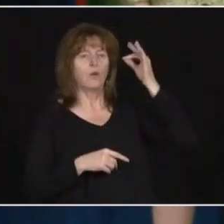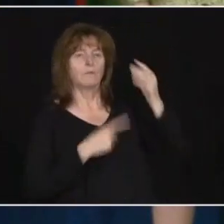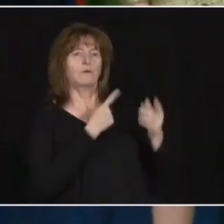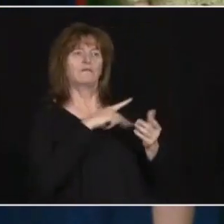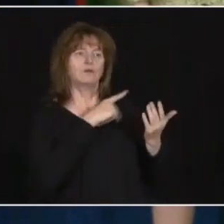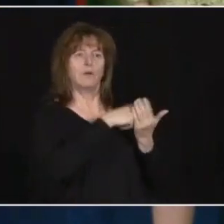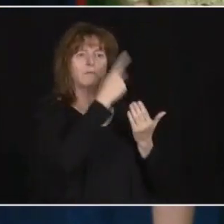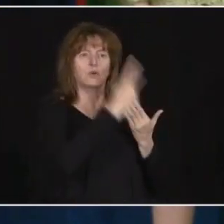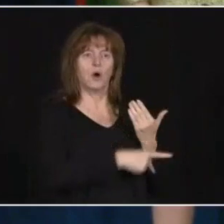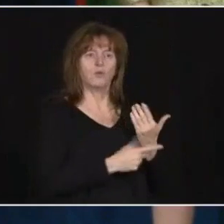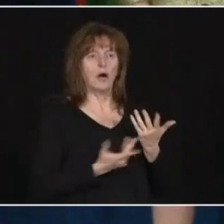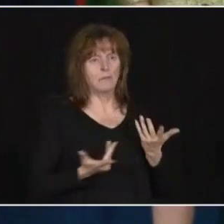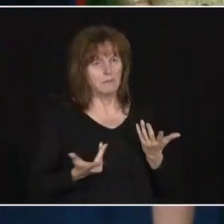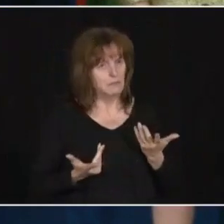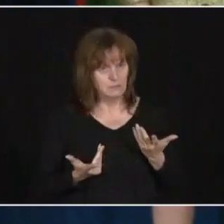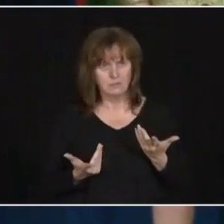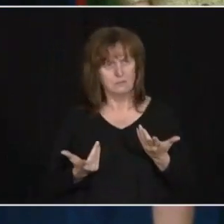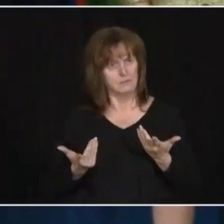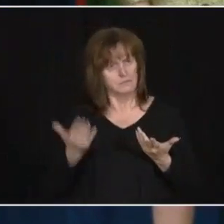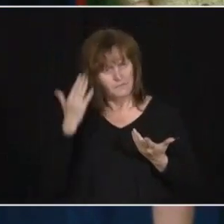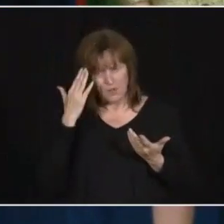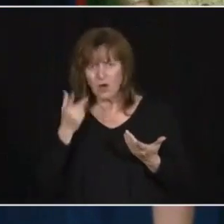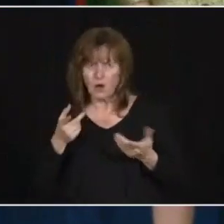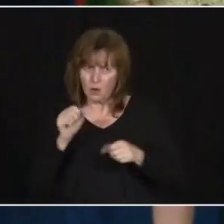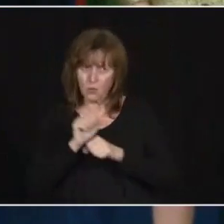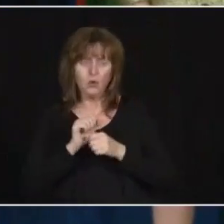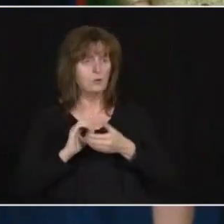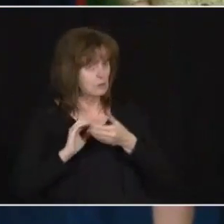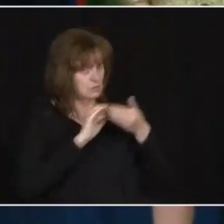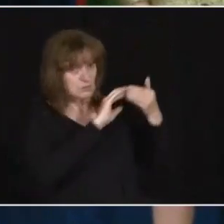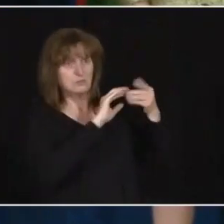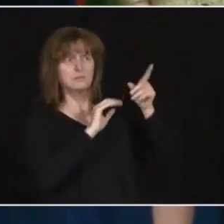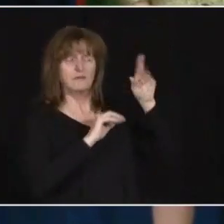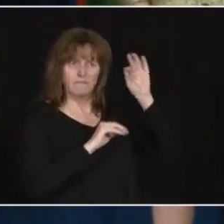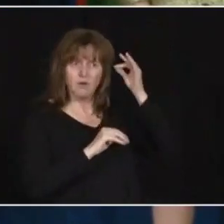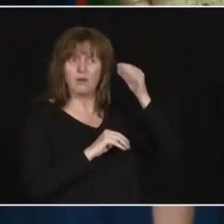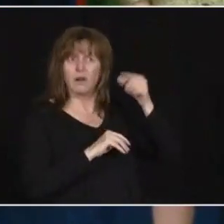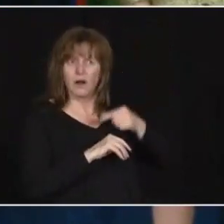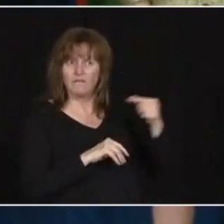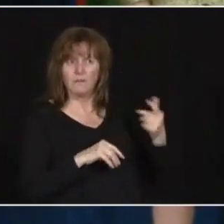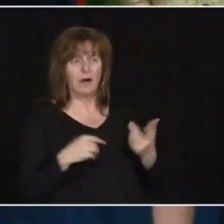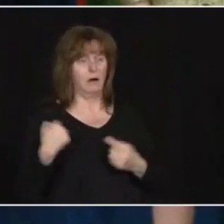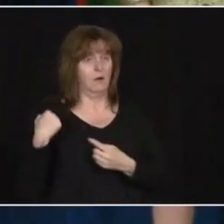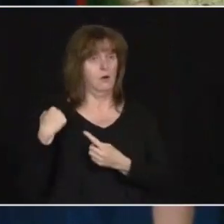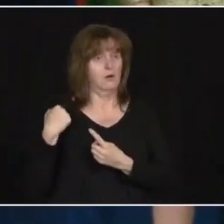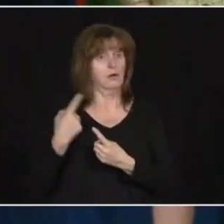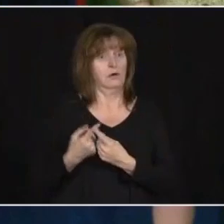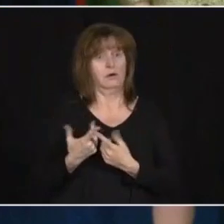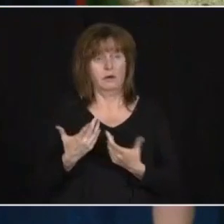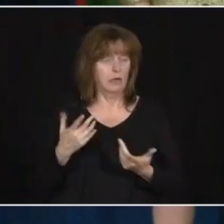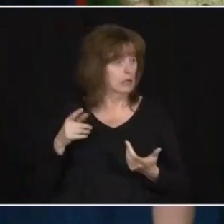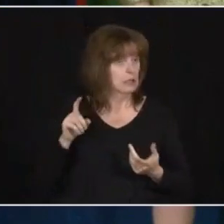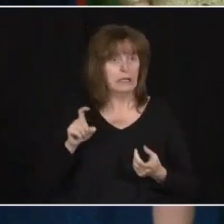I know you're working with the feds for more relief, but you've been the premier who's all about helping small